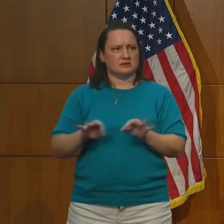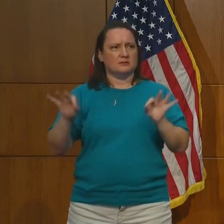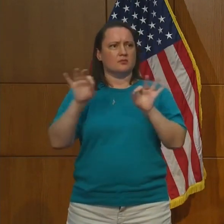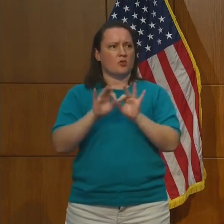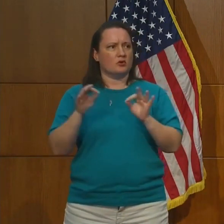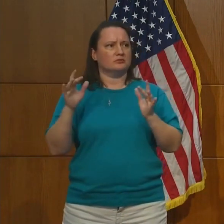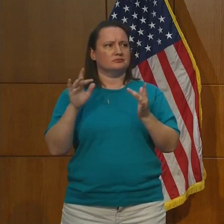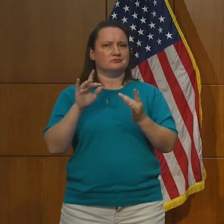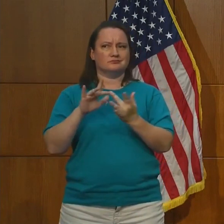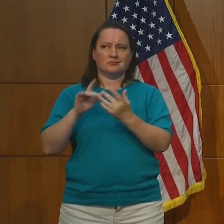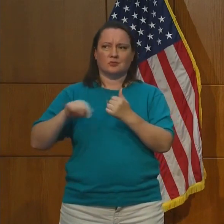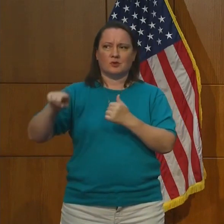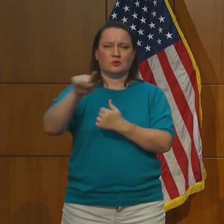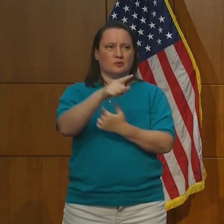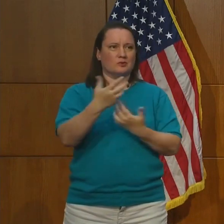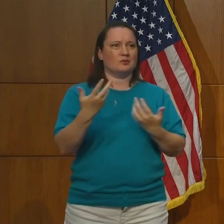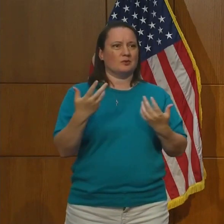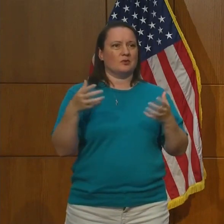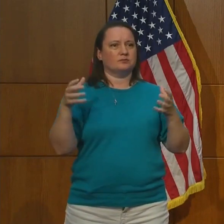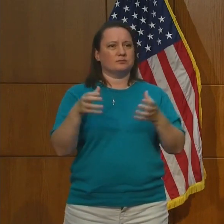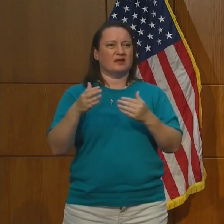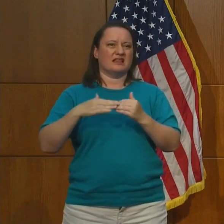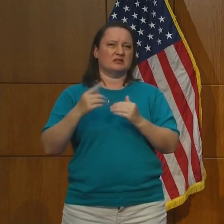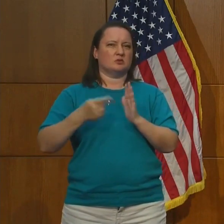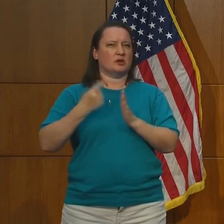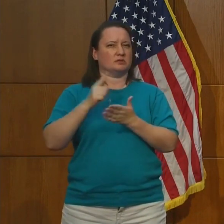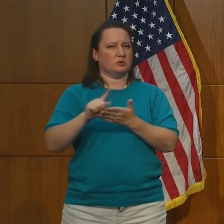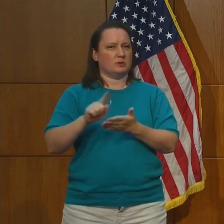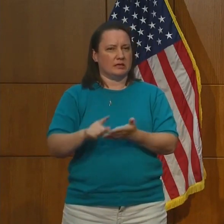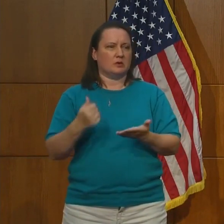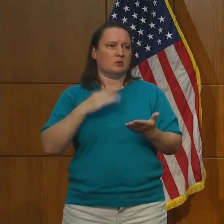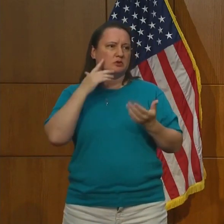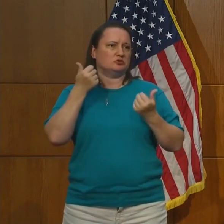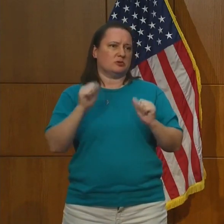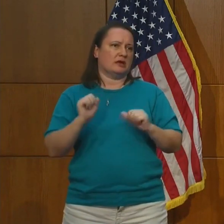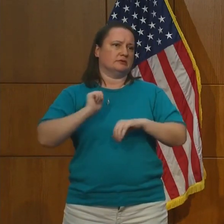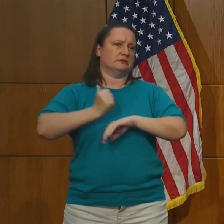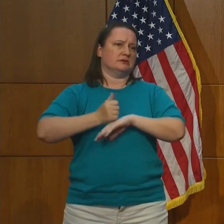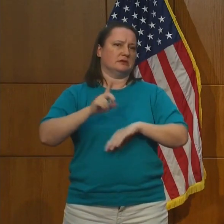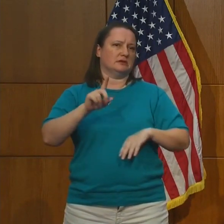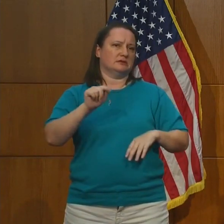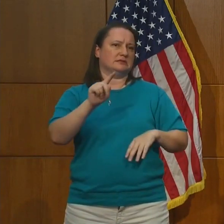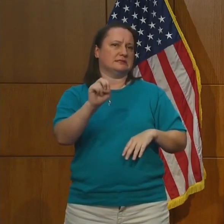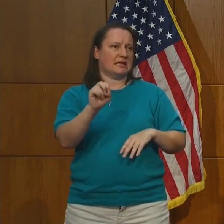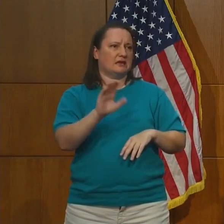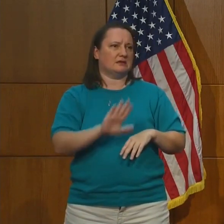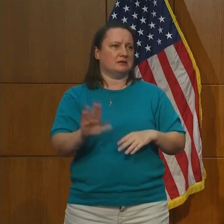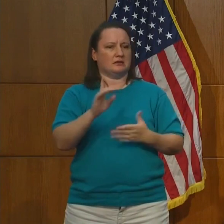THE ANNOUNCED. ASSAY MY- I'M STRUCK ABOUT I THINK IT'S IMPORTANT. TO BE WITH THE MEDIA TO BE WITH THE PEOPLE OF